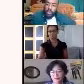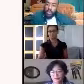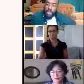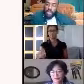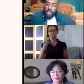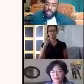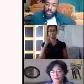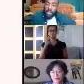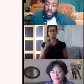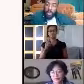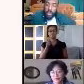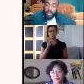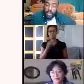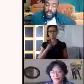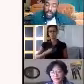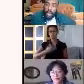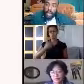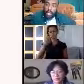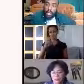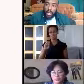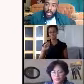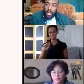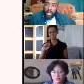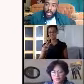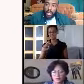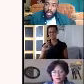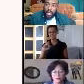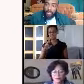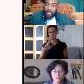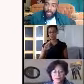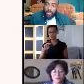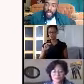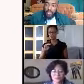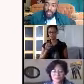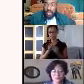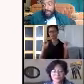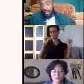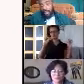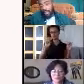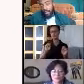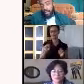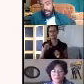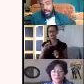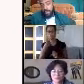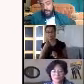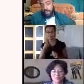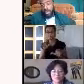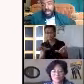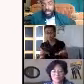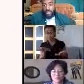mentioned the penguin, I think oftentimes what happens and I've been in different organizations